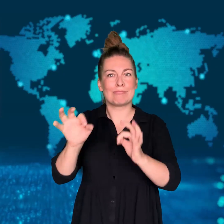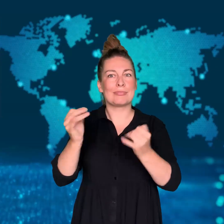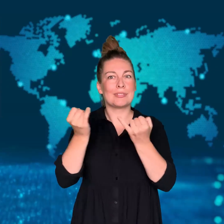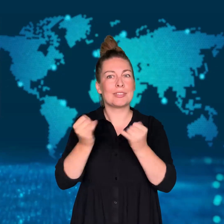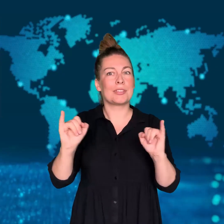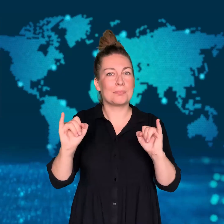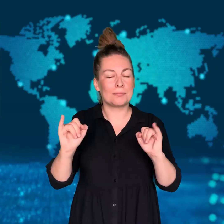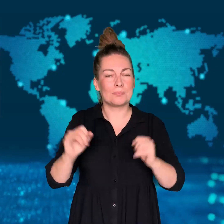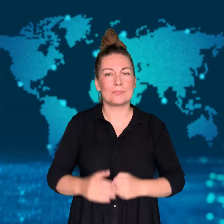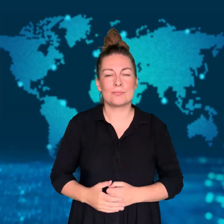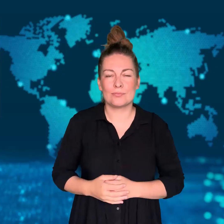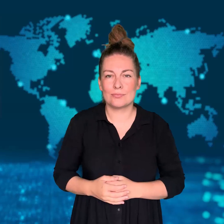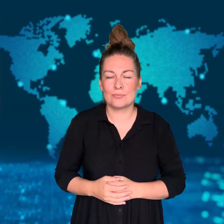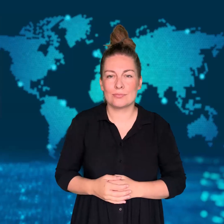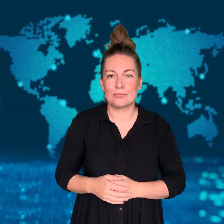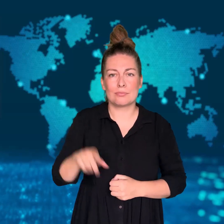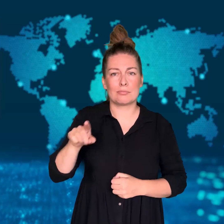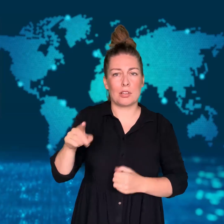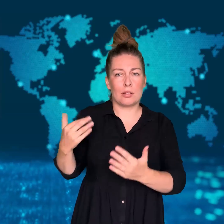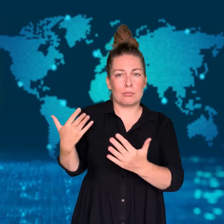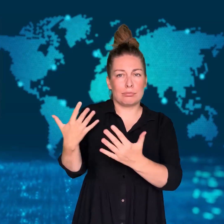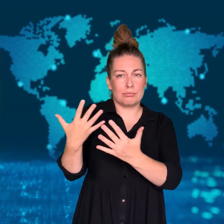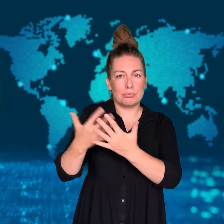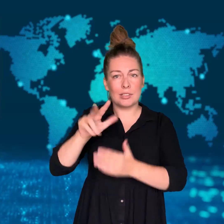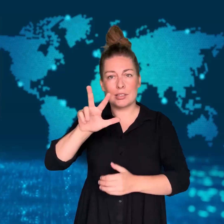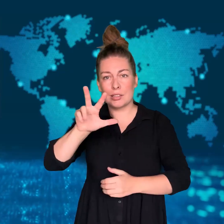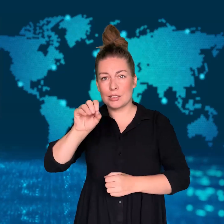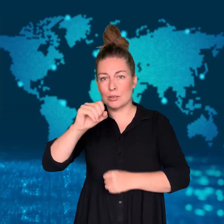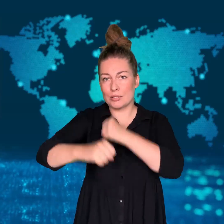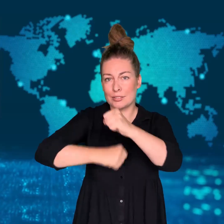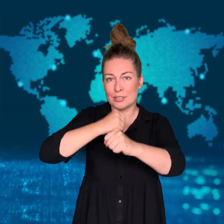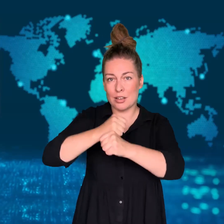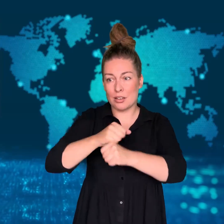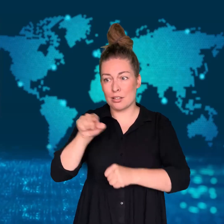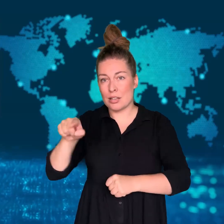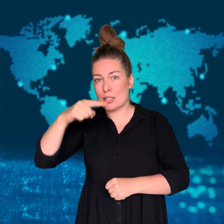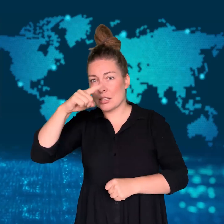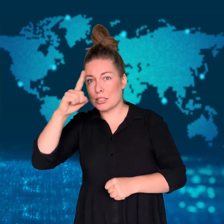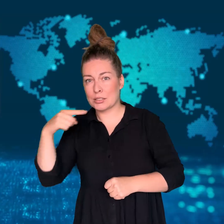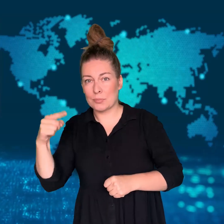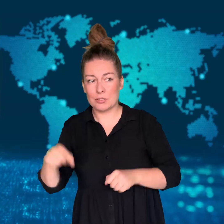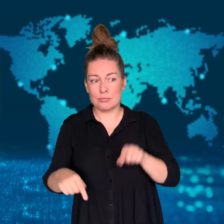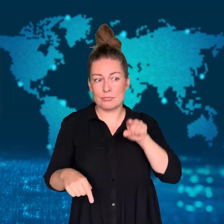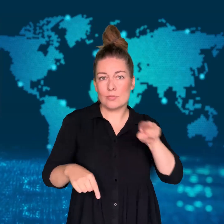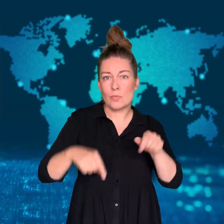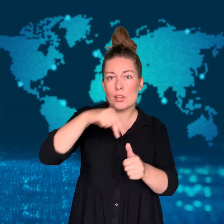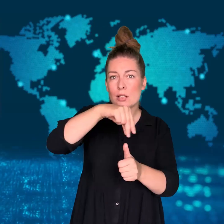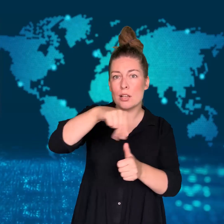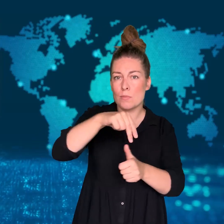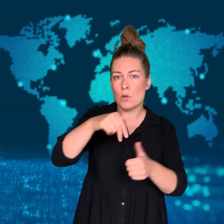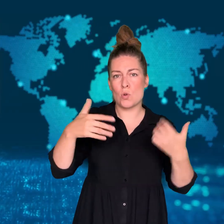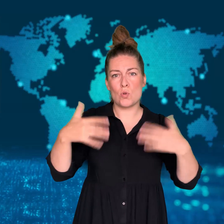Separatist forces have been defeated by the Azerbaijan forces as